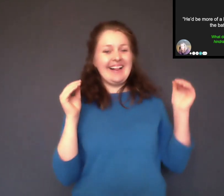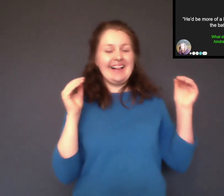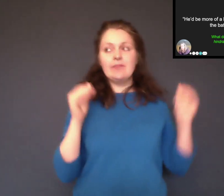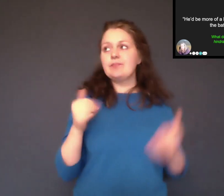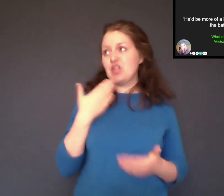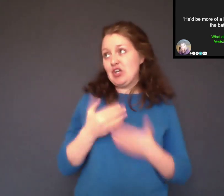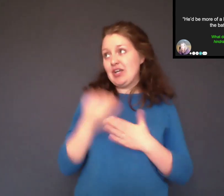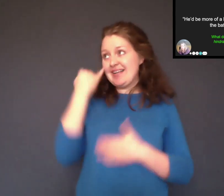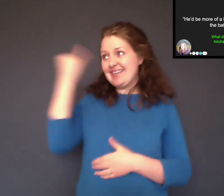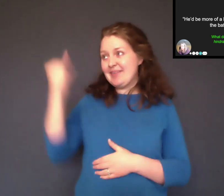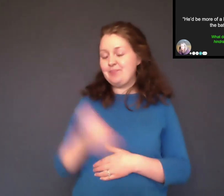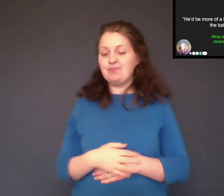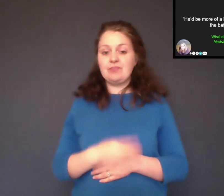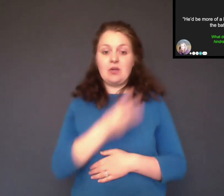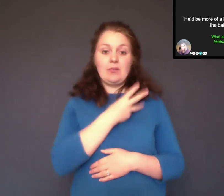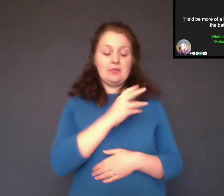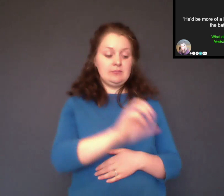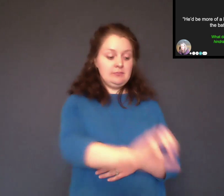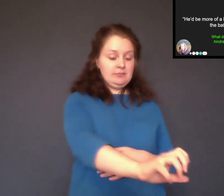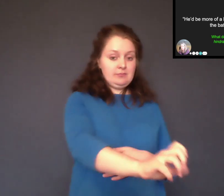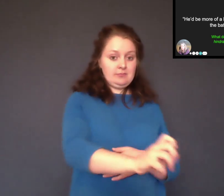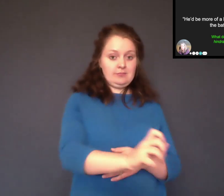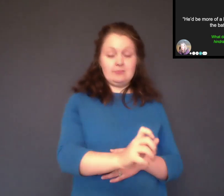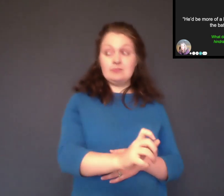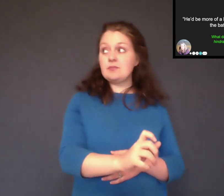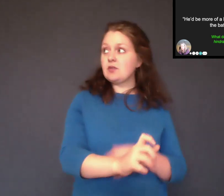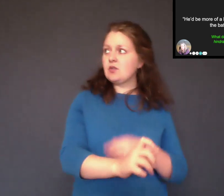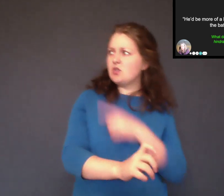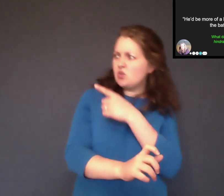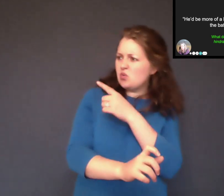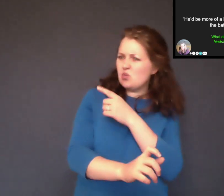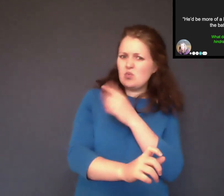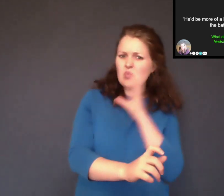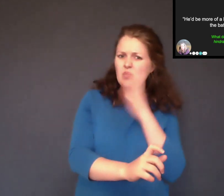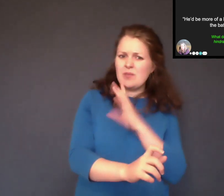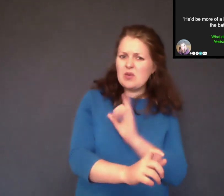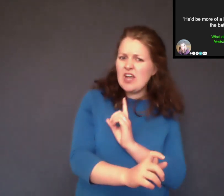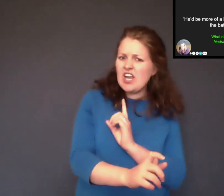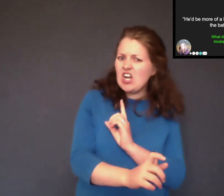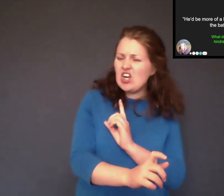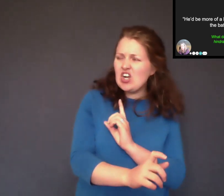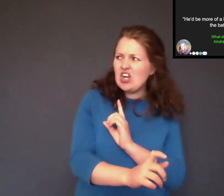a cheery smile good idea wendell had his hand on the door when he turned and said where will you be